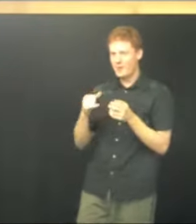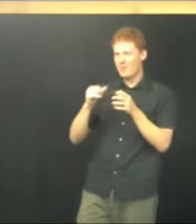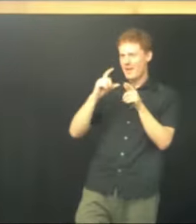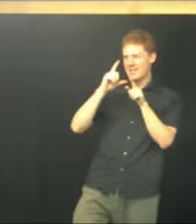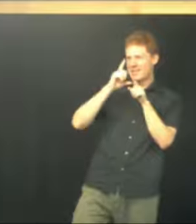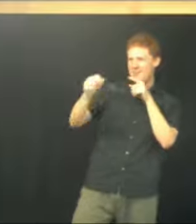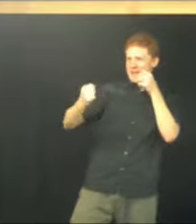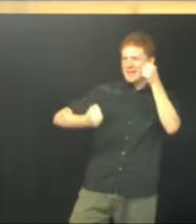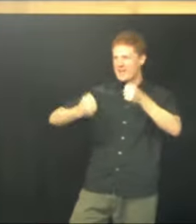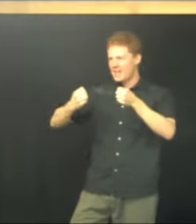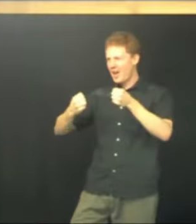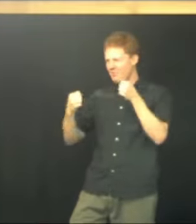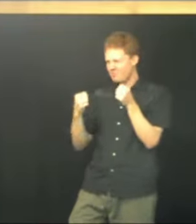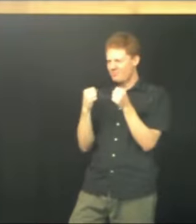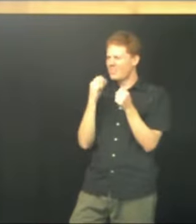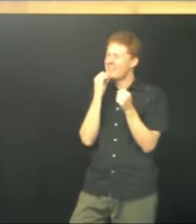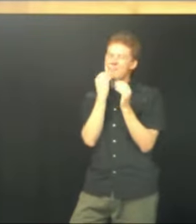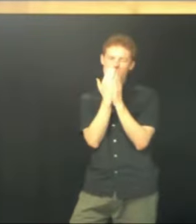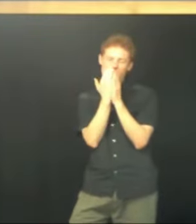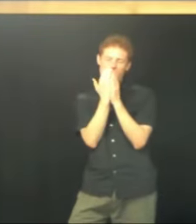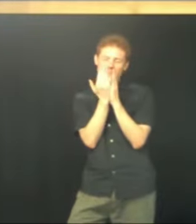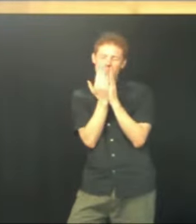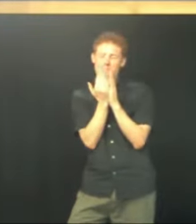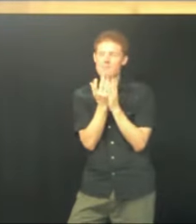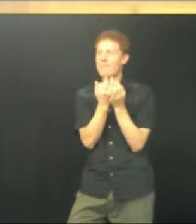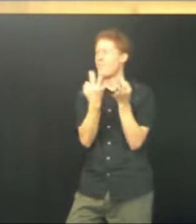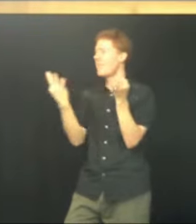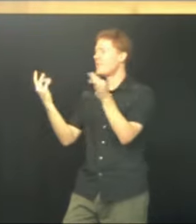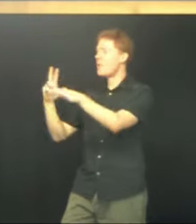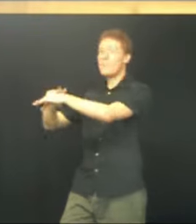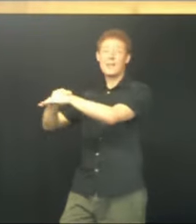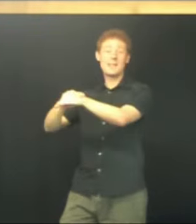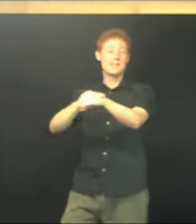perhaps you speed in your car when driving just a little bit over the limit